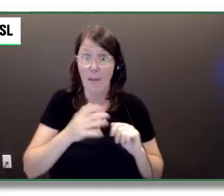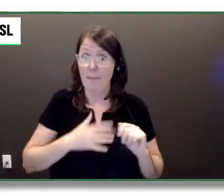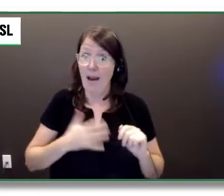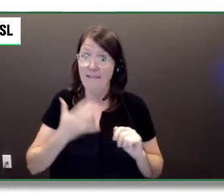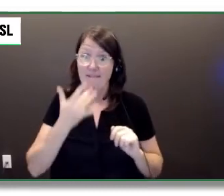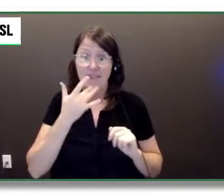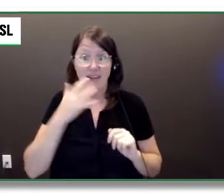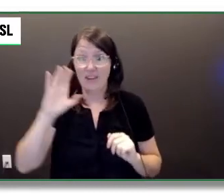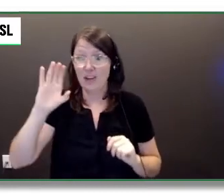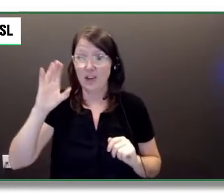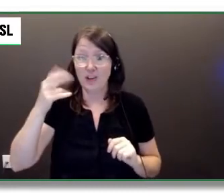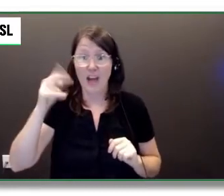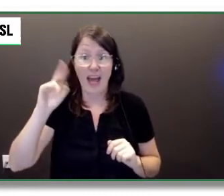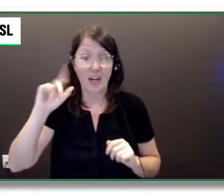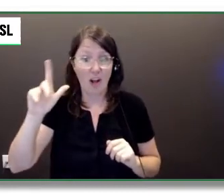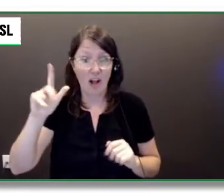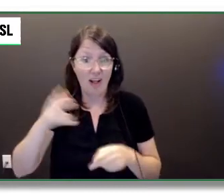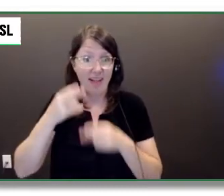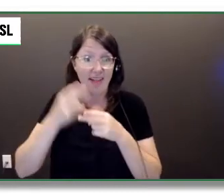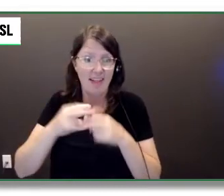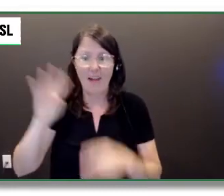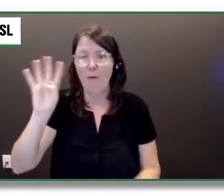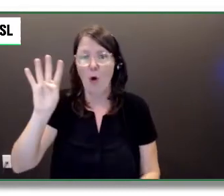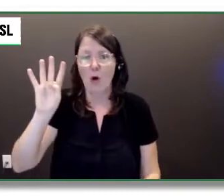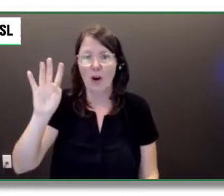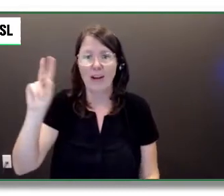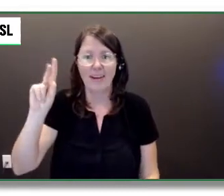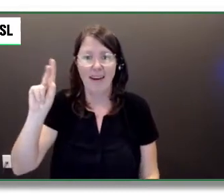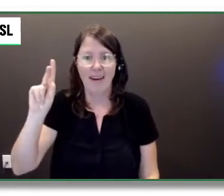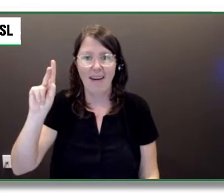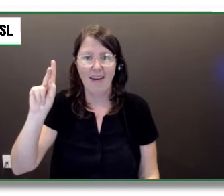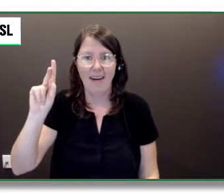which has like really high quality filmed outdoor hikes. They're just